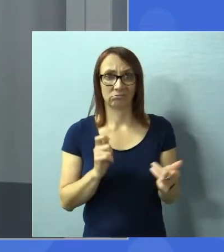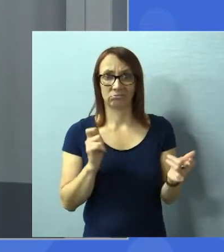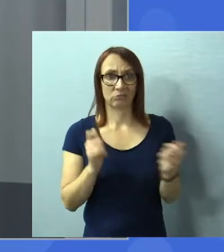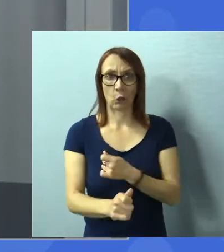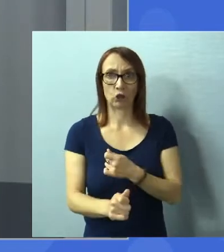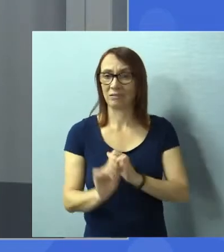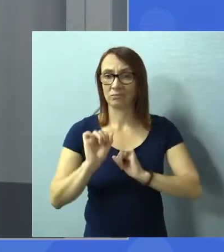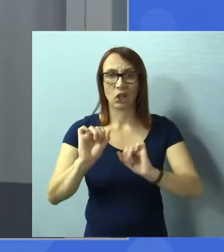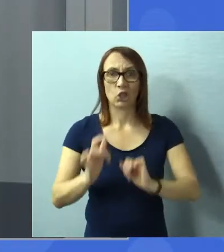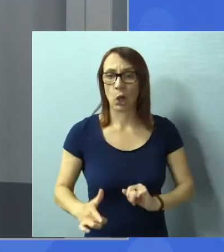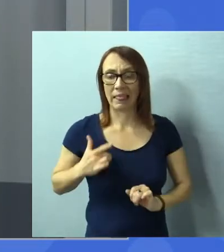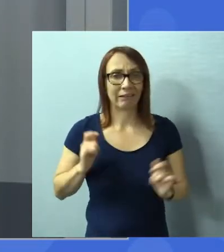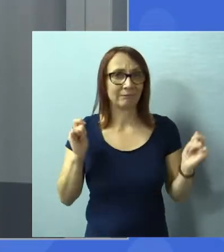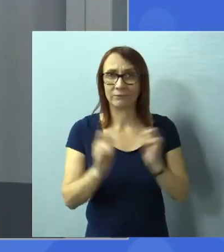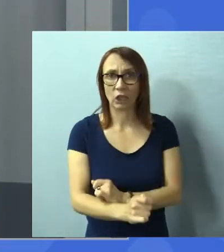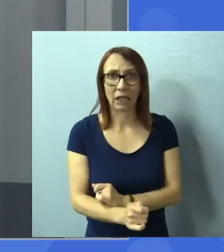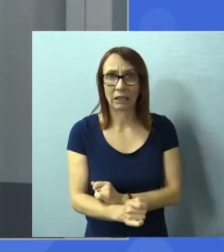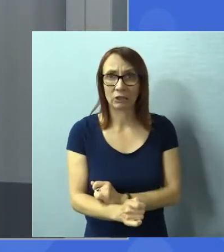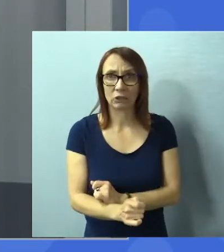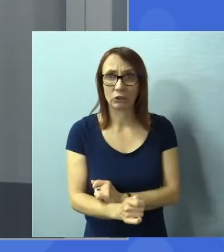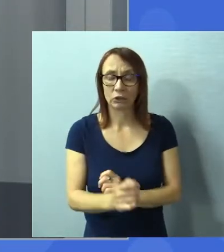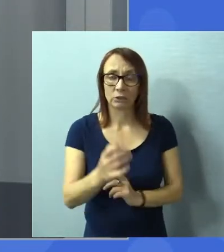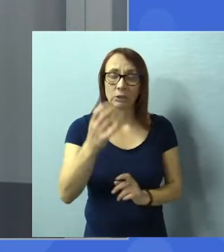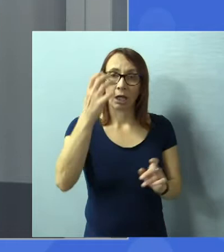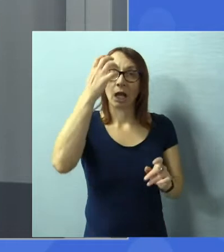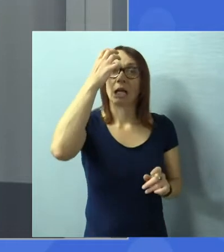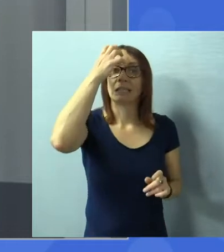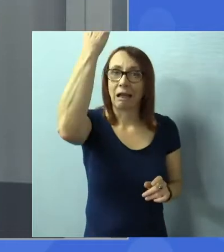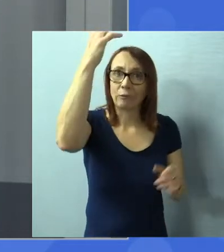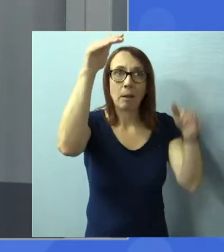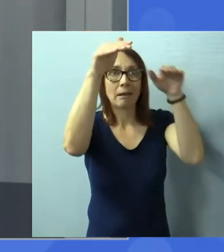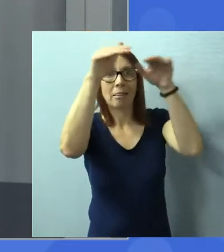at the level of government and and and EU institutions a great deal will change